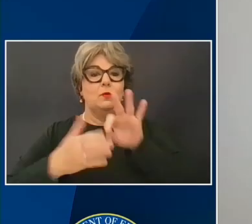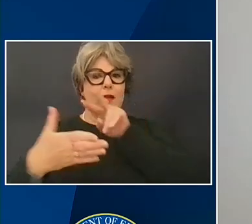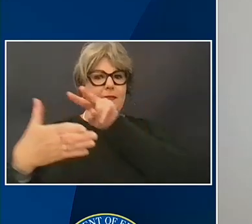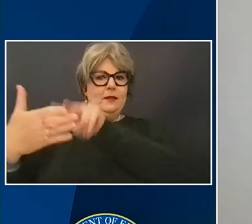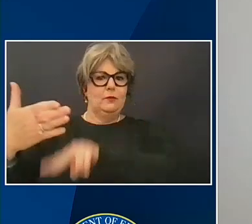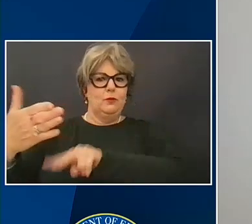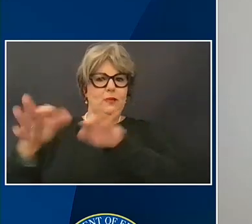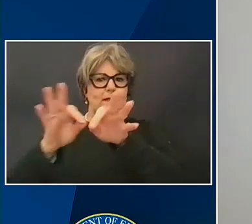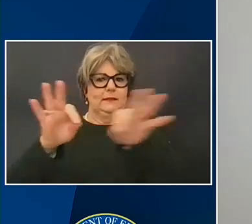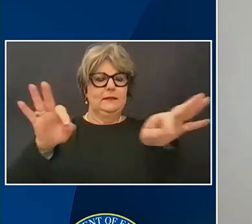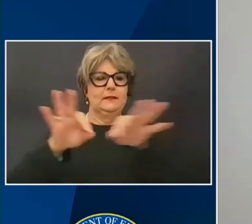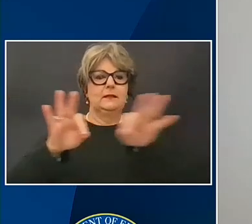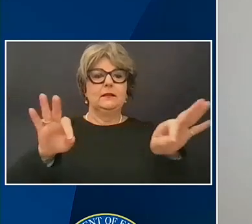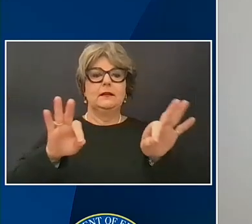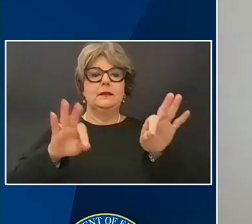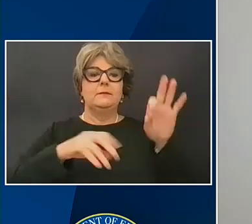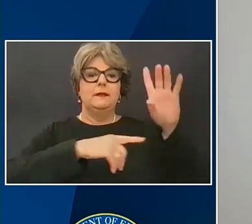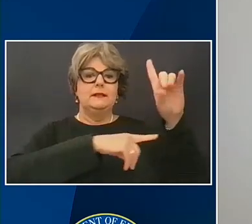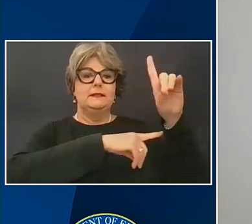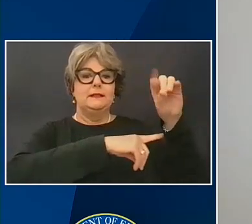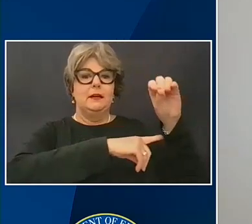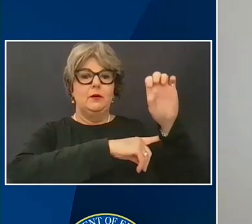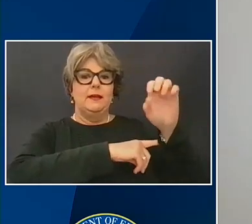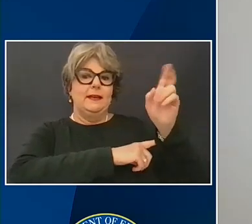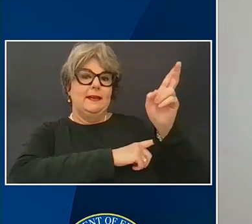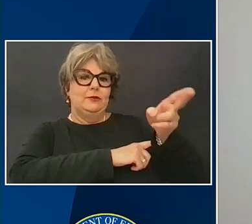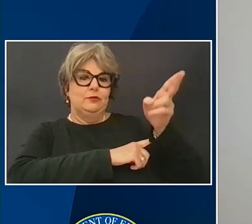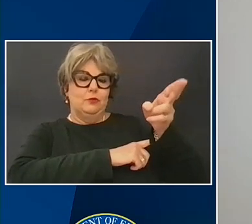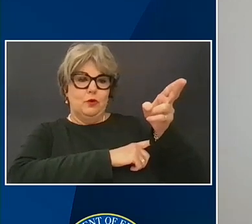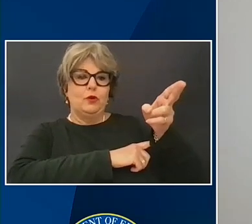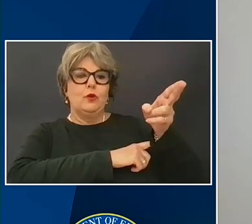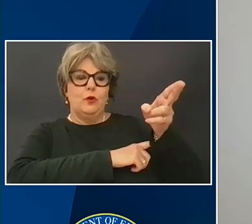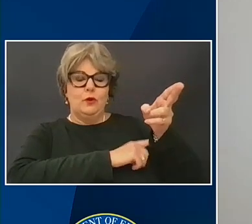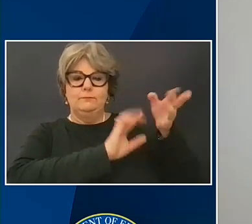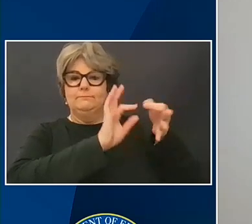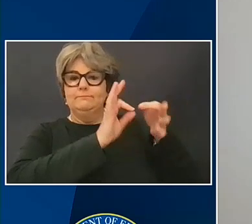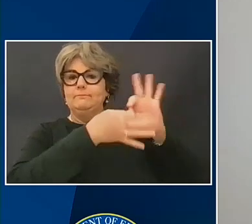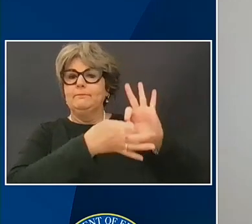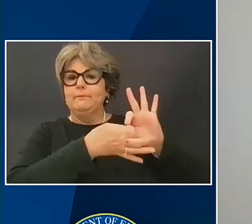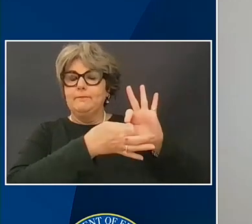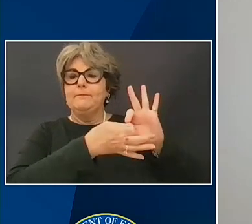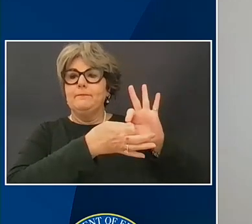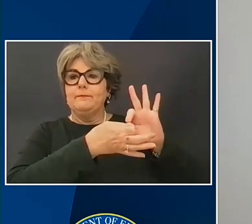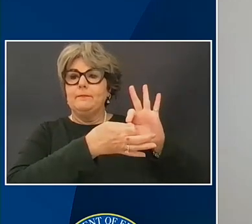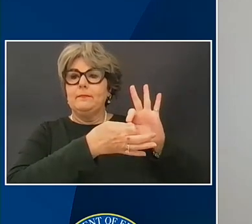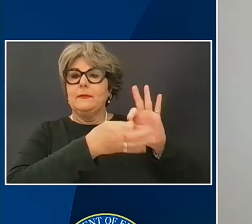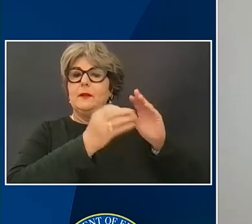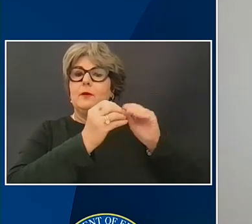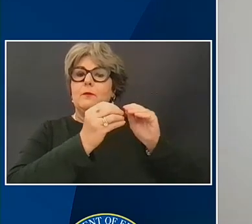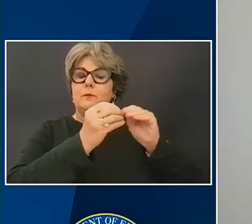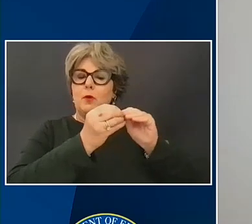But the Department's historical interpretation has been that this applies on a much more granular level and not to